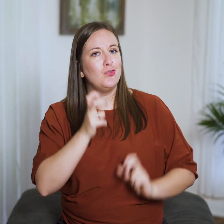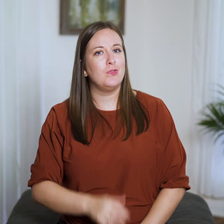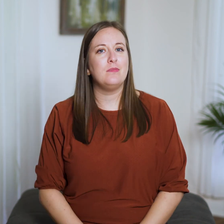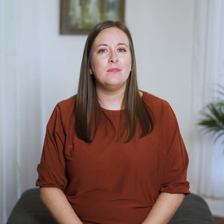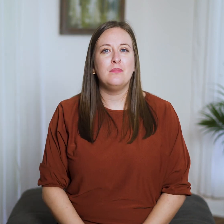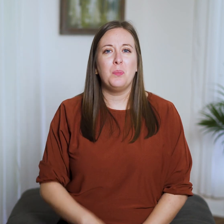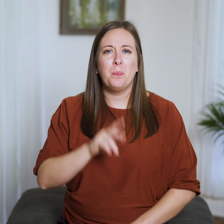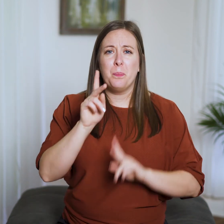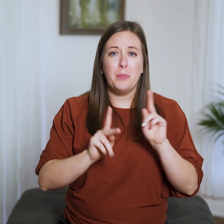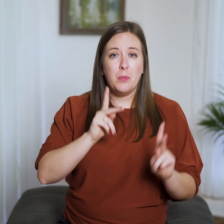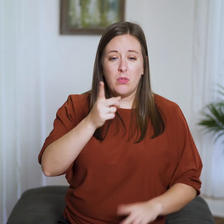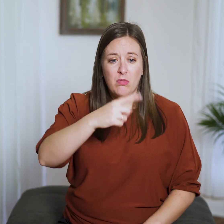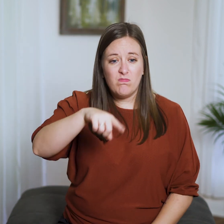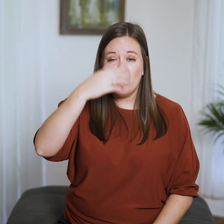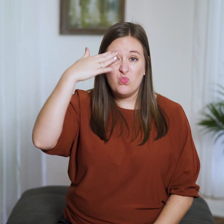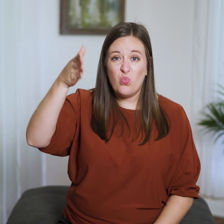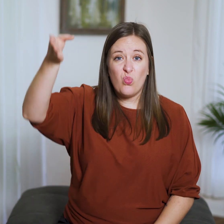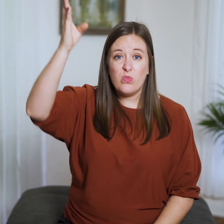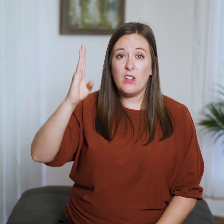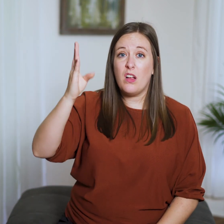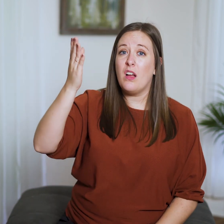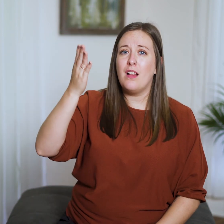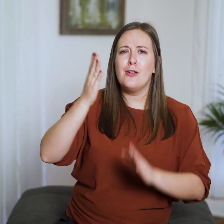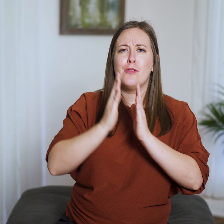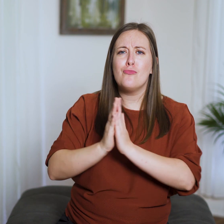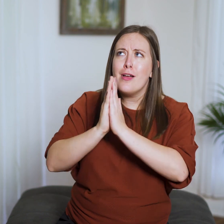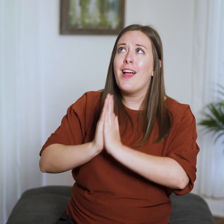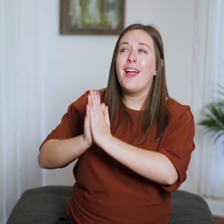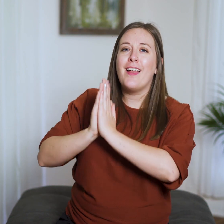God is under no obligation to respond to the prayers